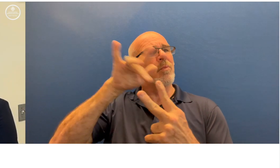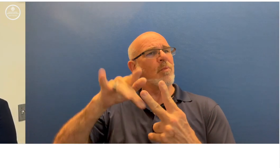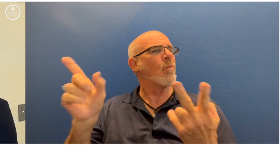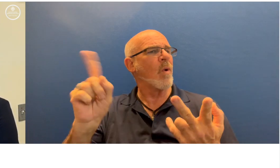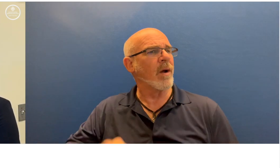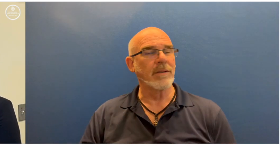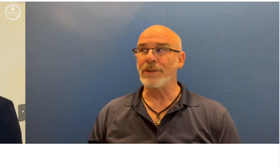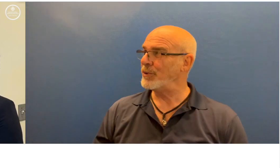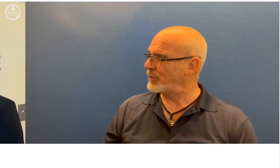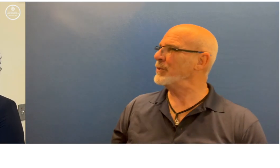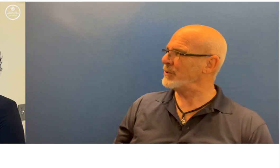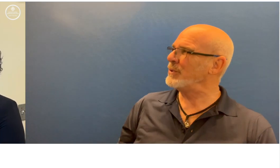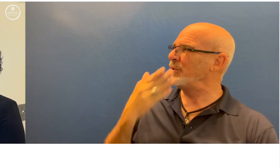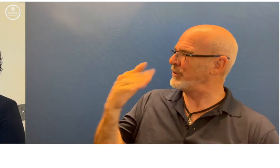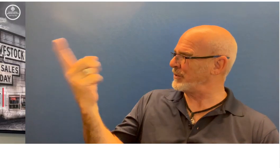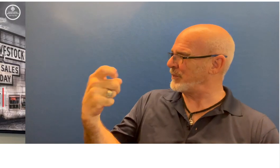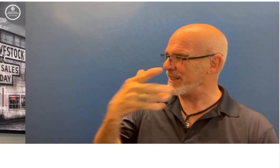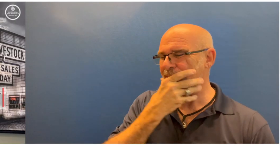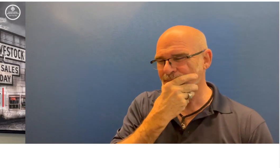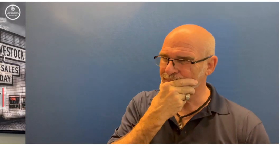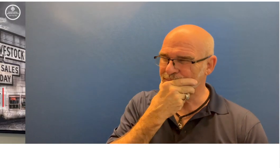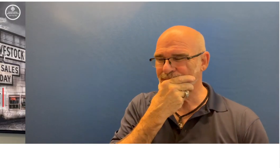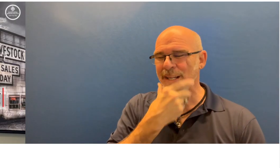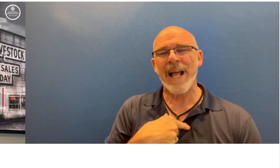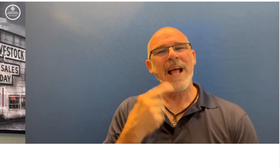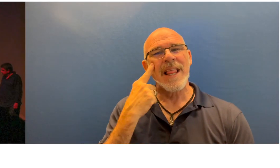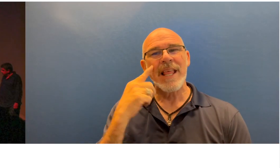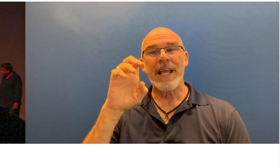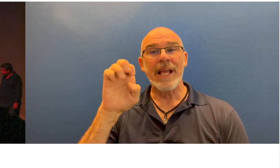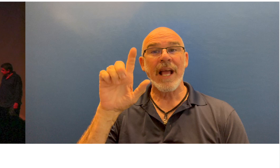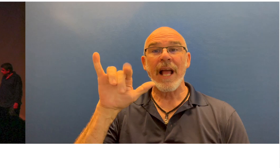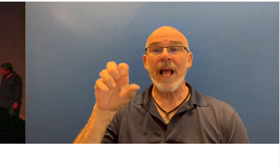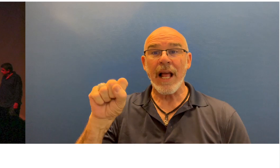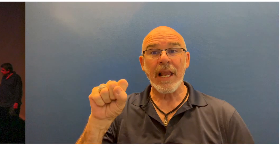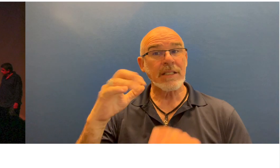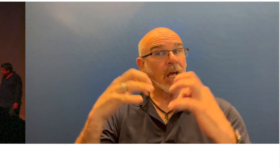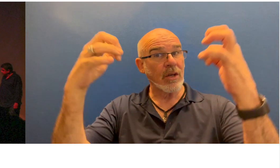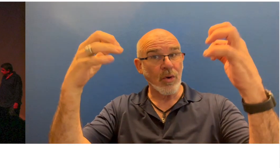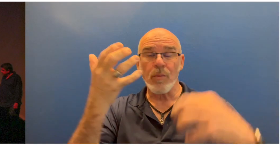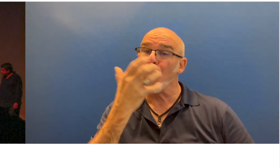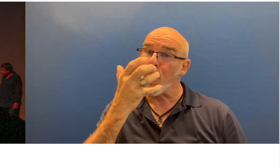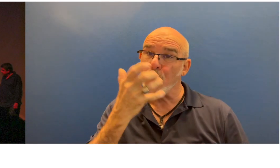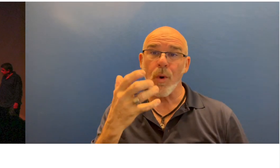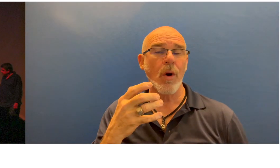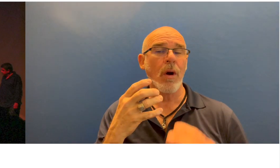Good question. So I think I would say Ellis Auditorium actually is just one, what a treasure for us.